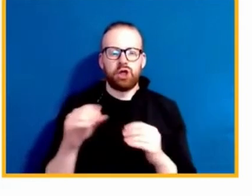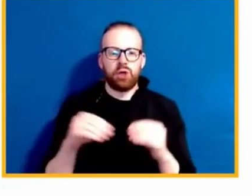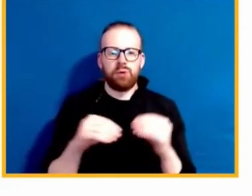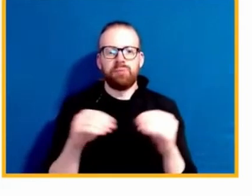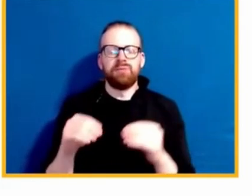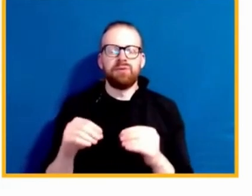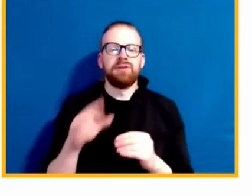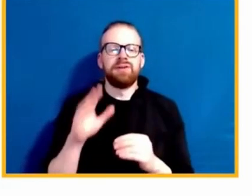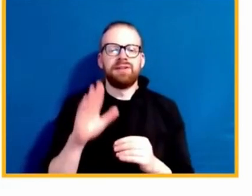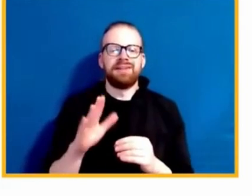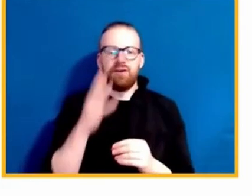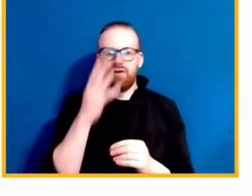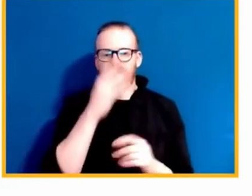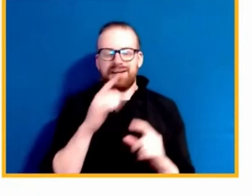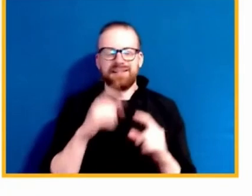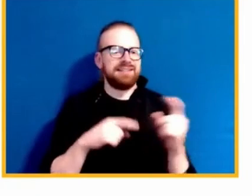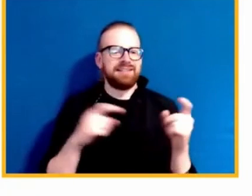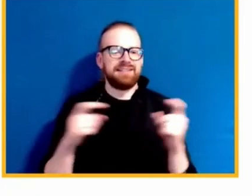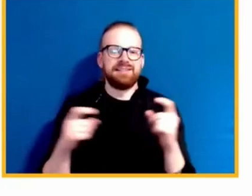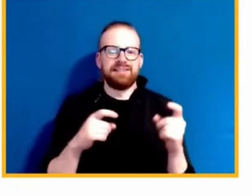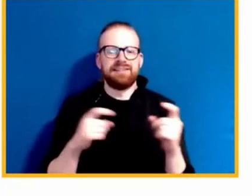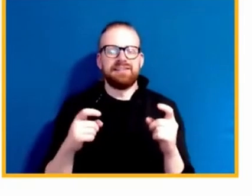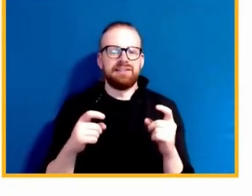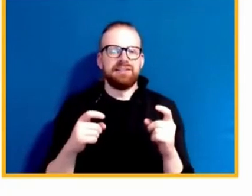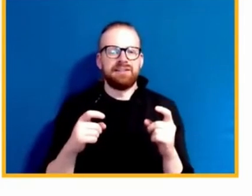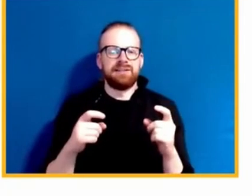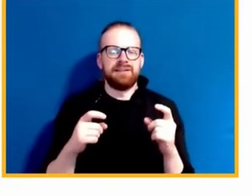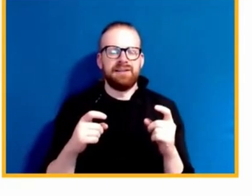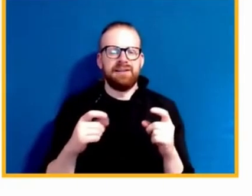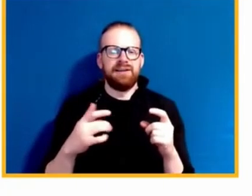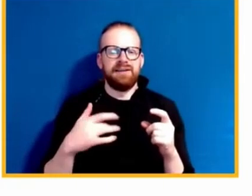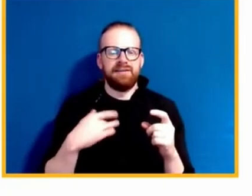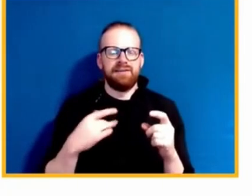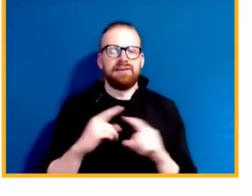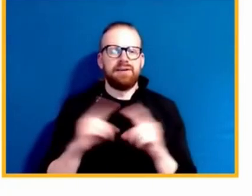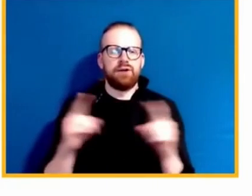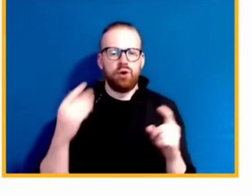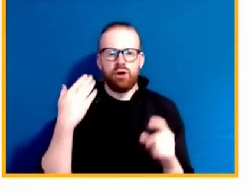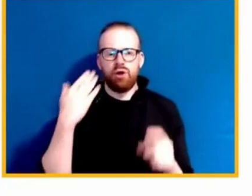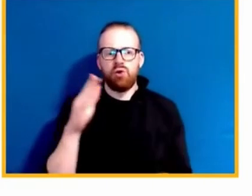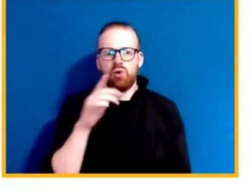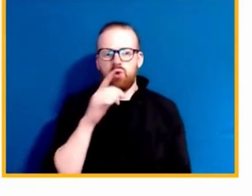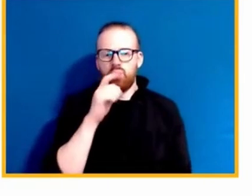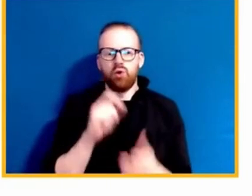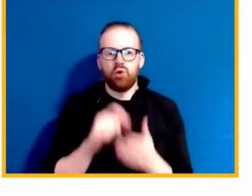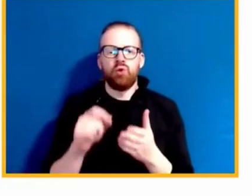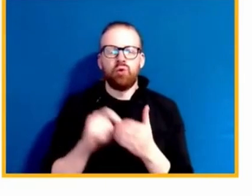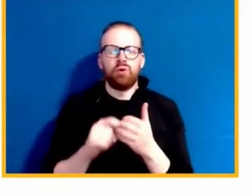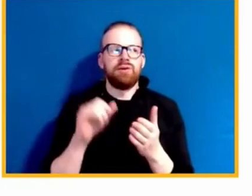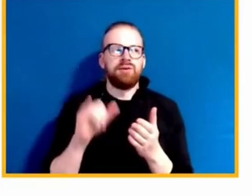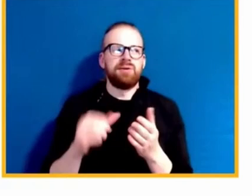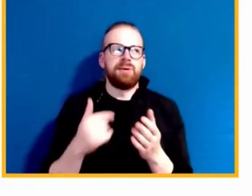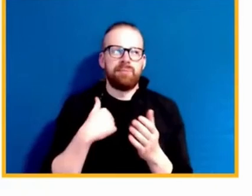apparently their face can't handle it and it kind of fell off? I'm not sure who wrote those notes, it was probably me when I didn't